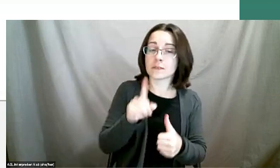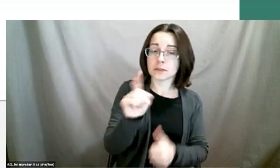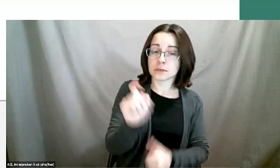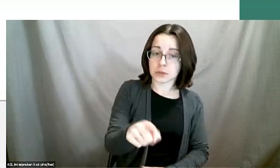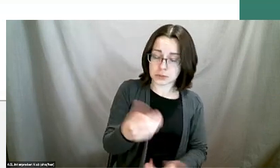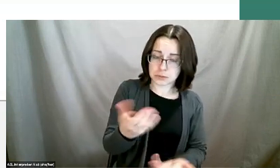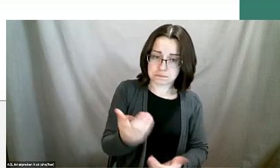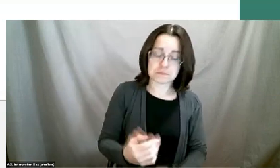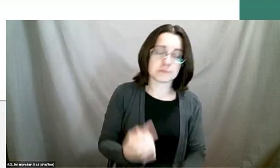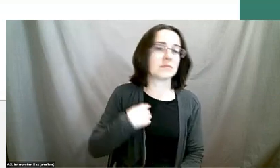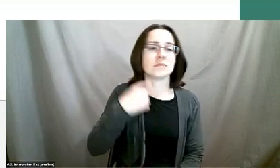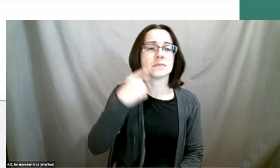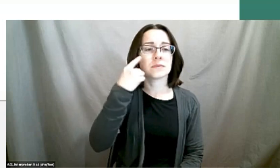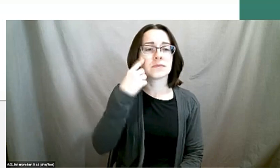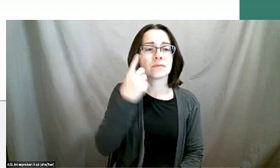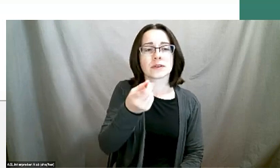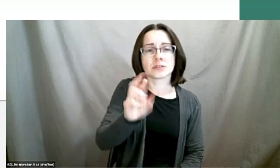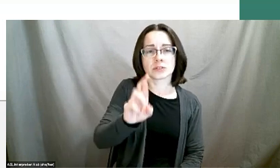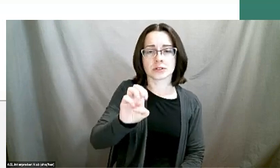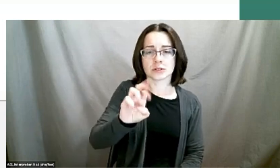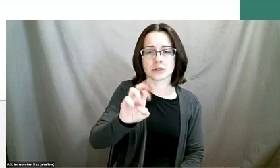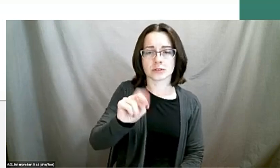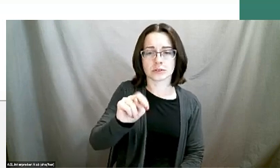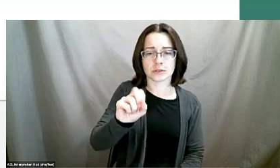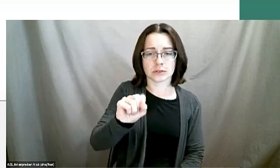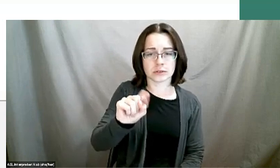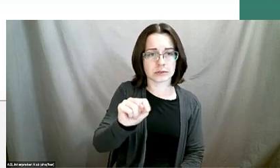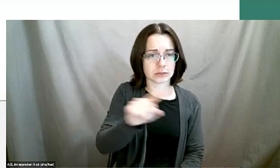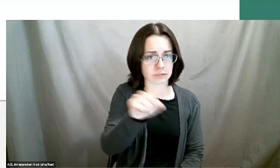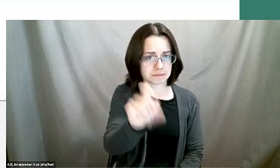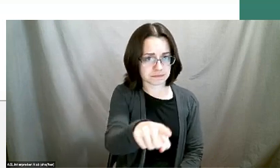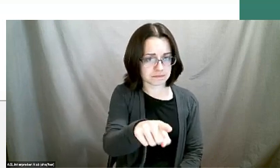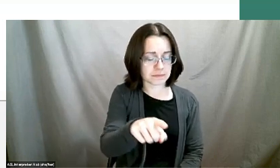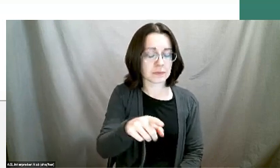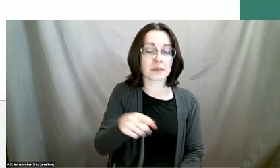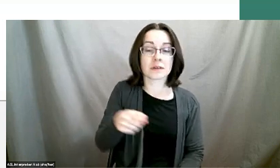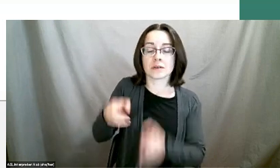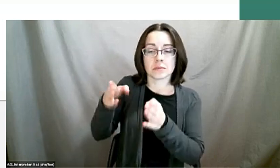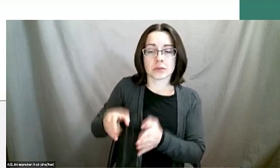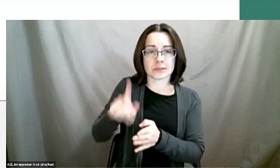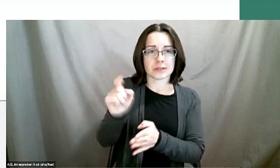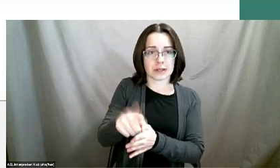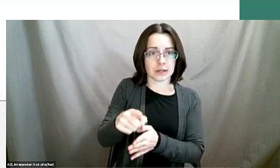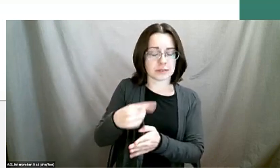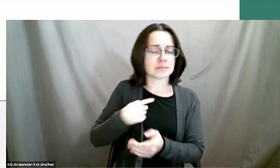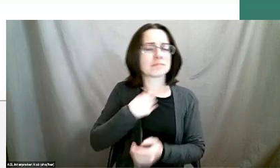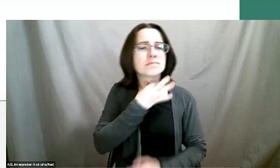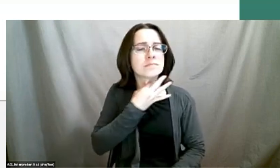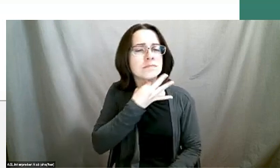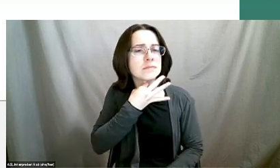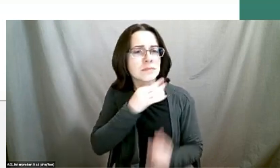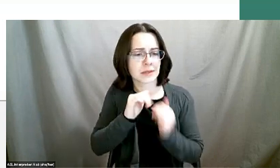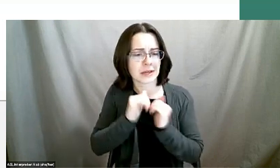directed toward you, Dr. Ernst. This person asks, I'm interested to know how this approach works with insurance.